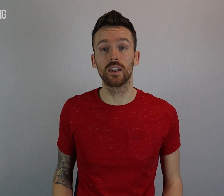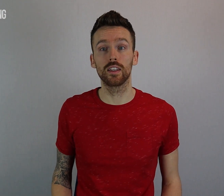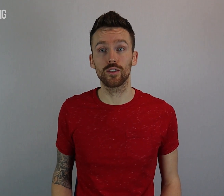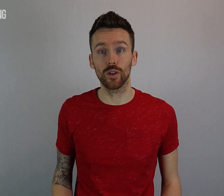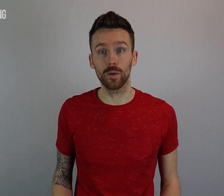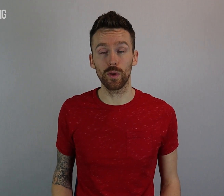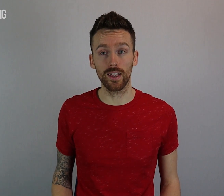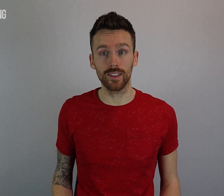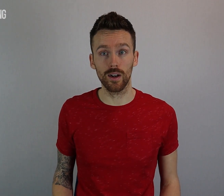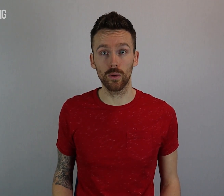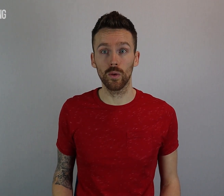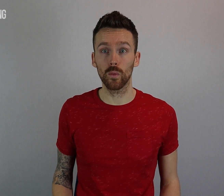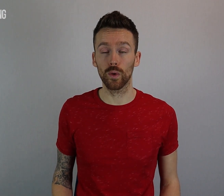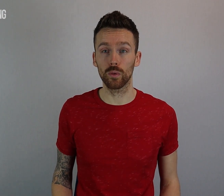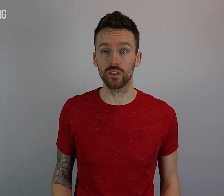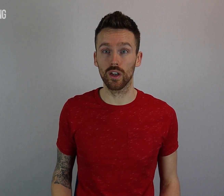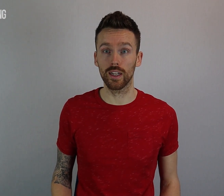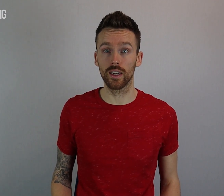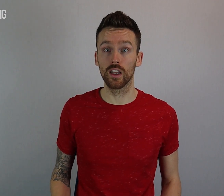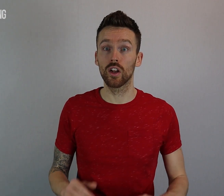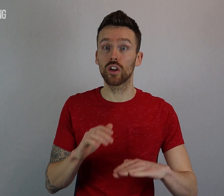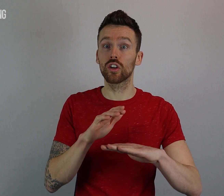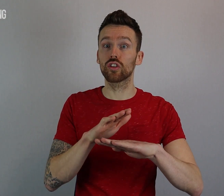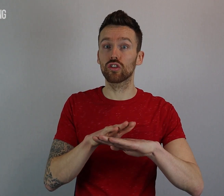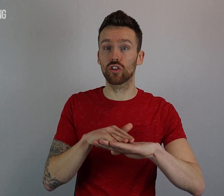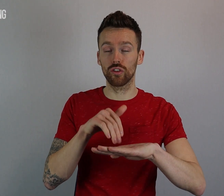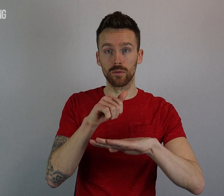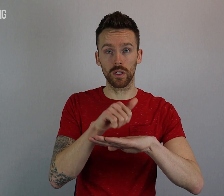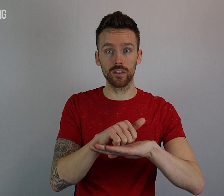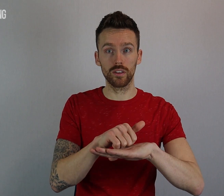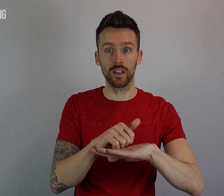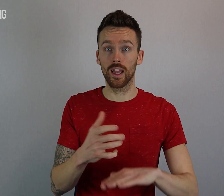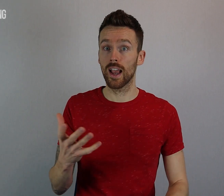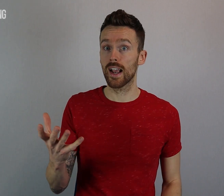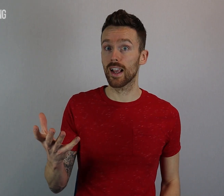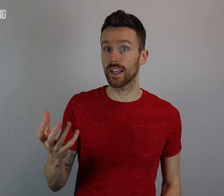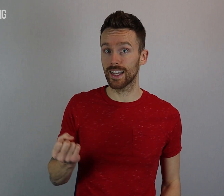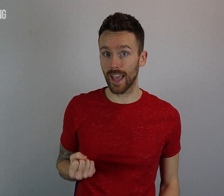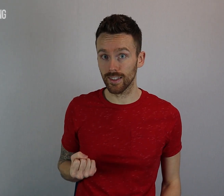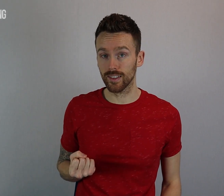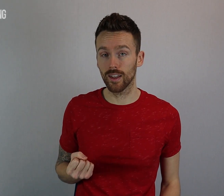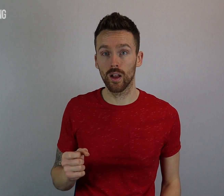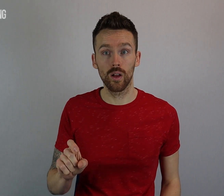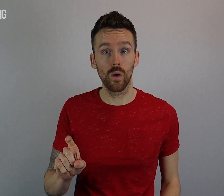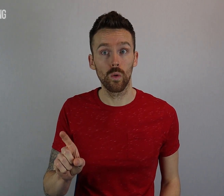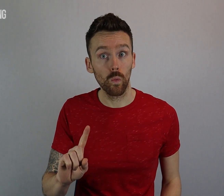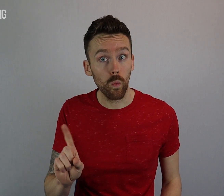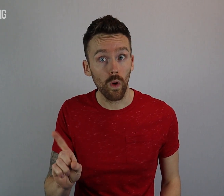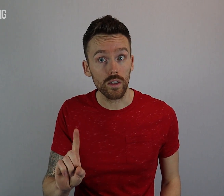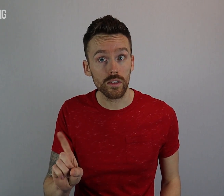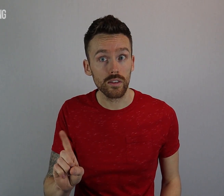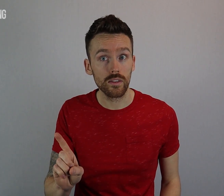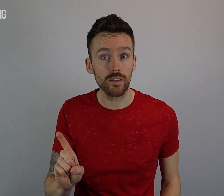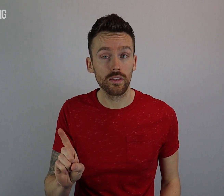So in BSL. we would sign Christmas get what?